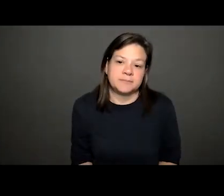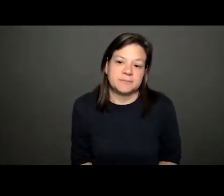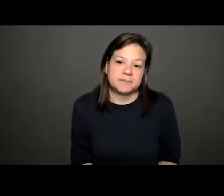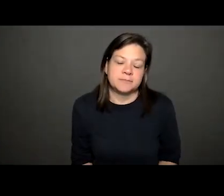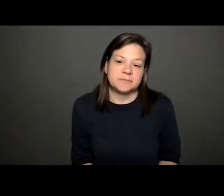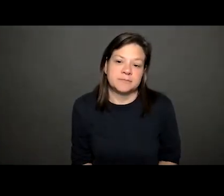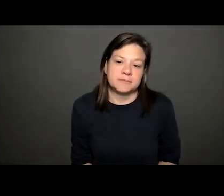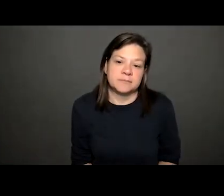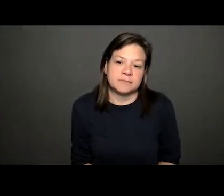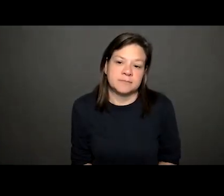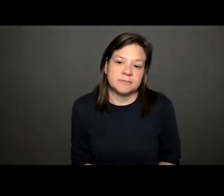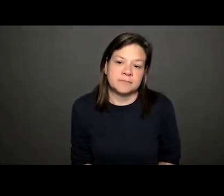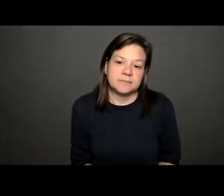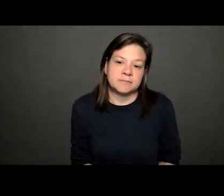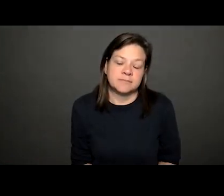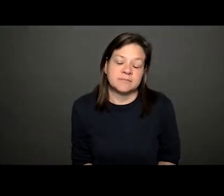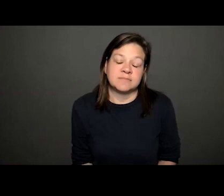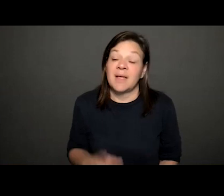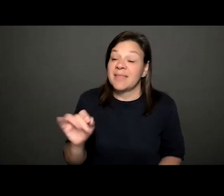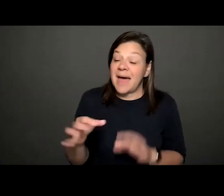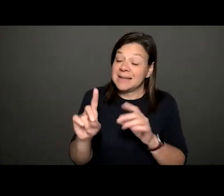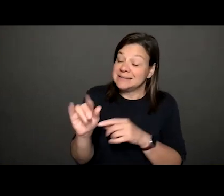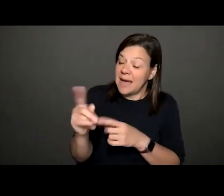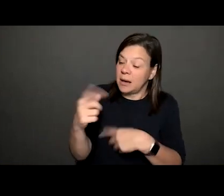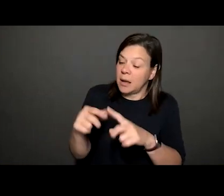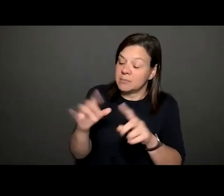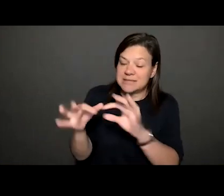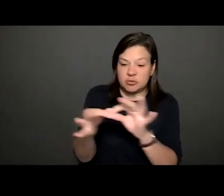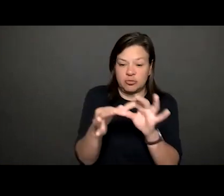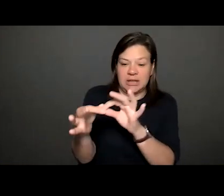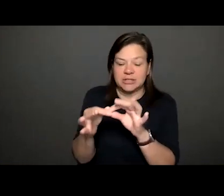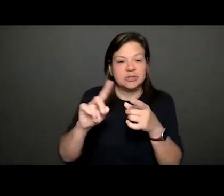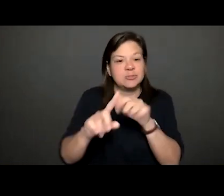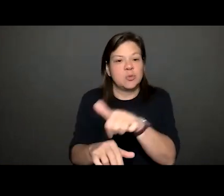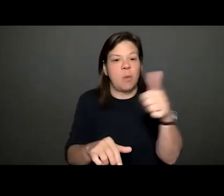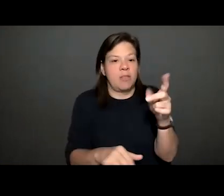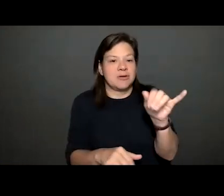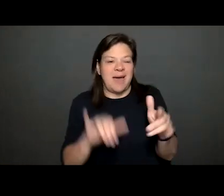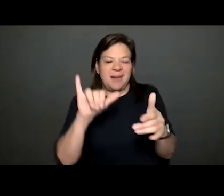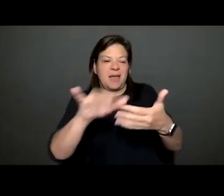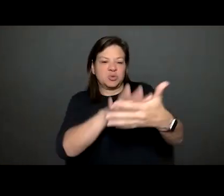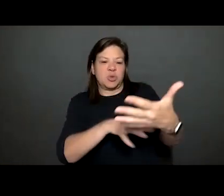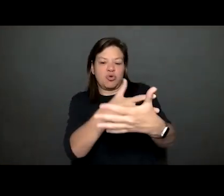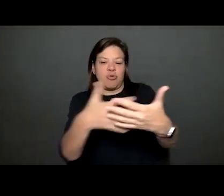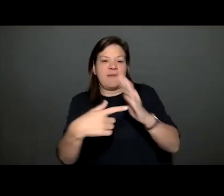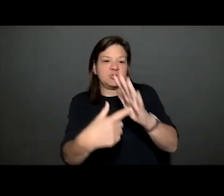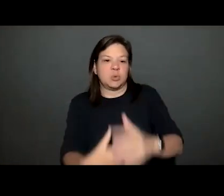THAT'S KIND OF WHAT THE GRAPH REFERS TO. IF YOU NEVER USED GRAPHQL BEFORE, I WILL SHOW YOU A